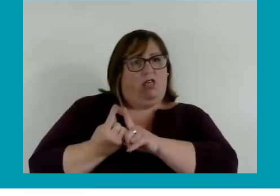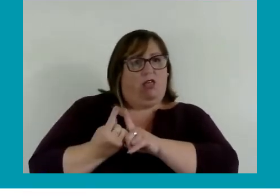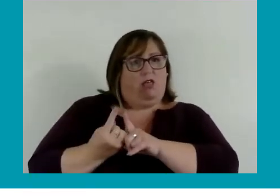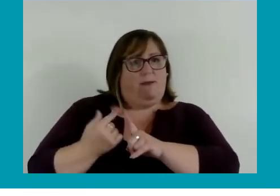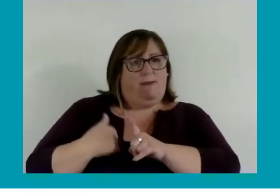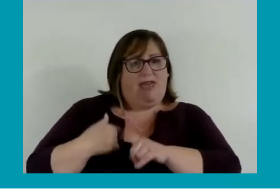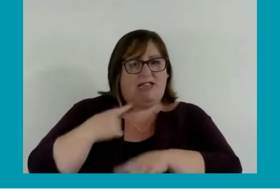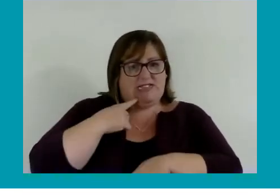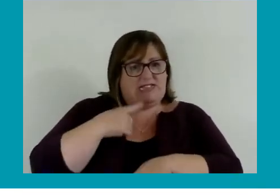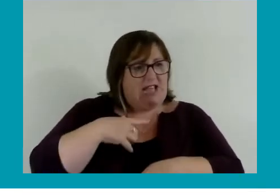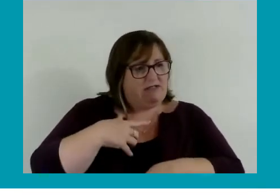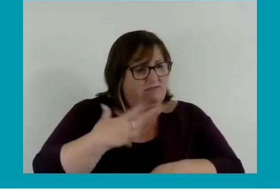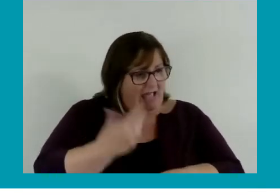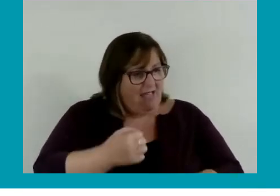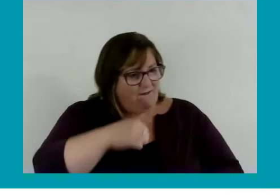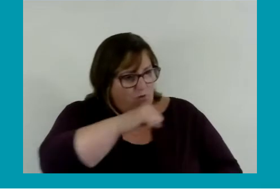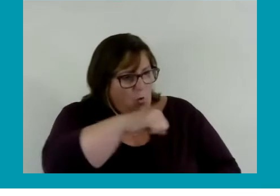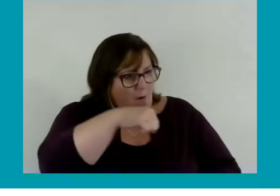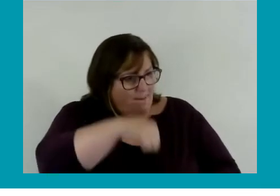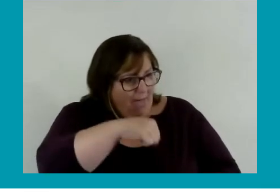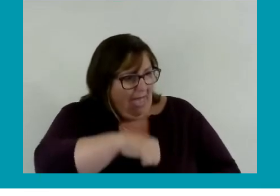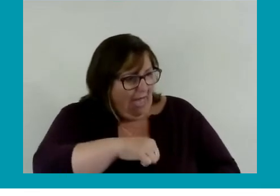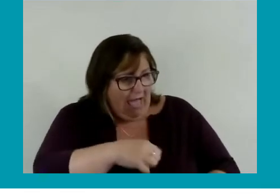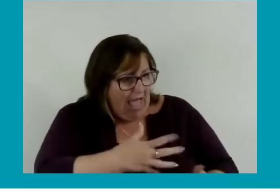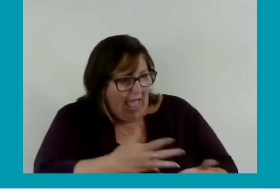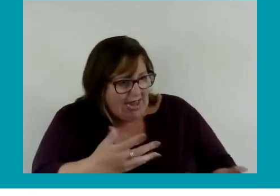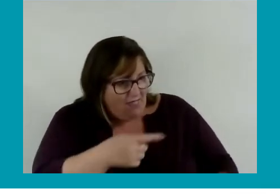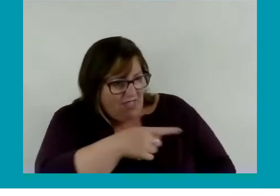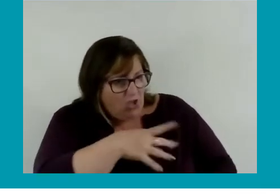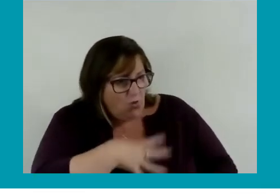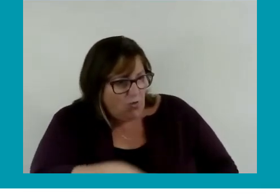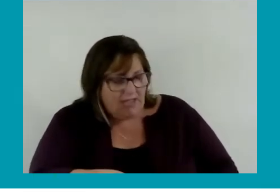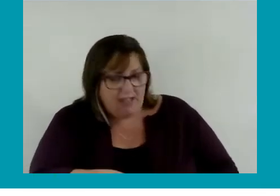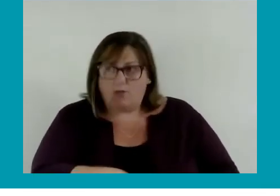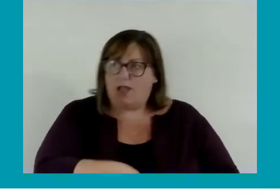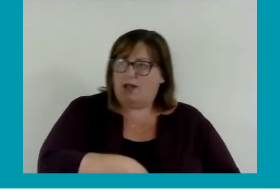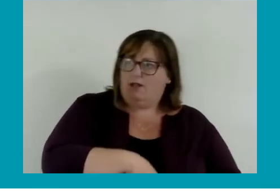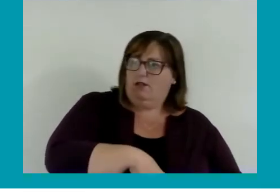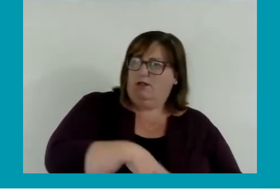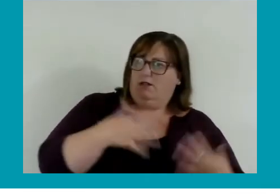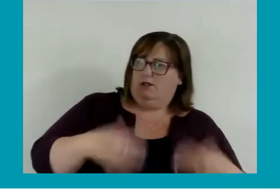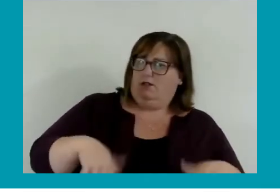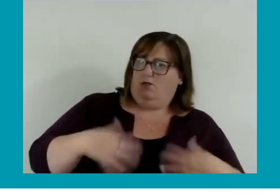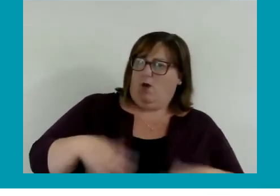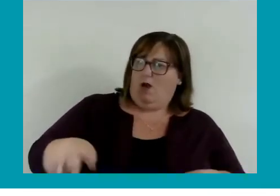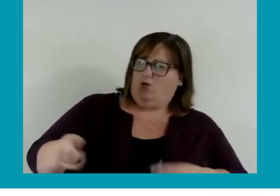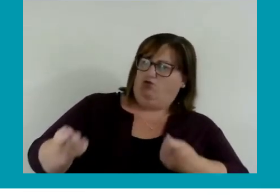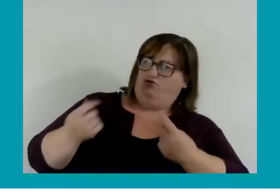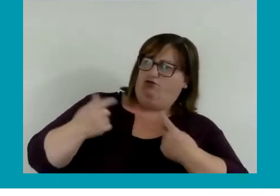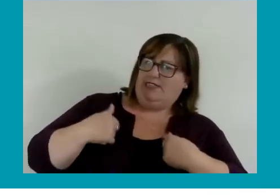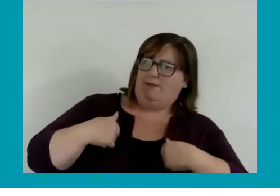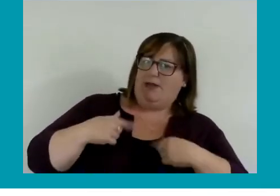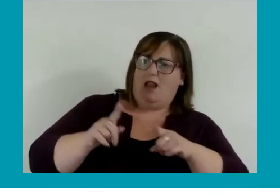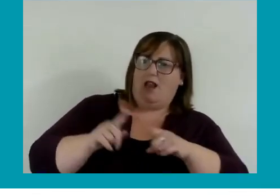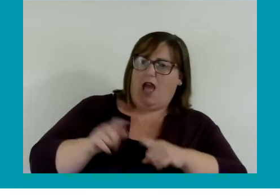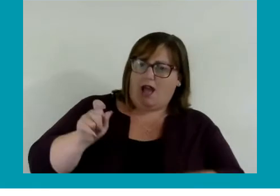a person that needs a little something but may not need something and it was so